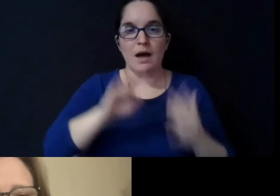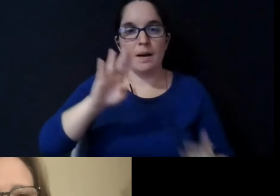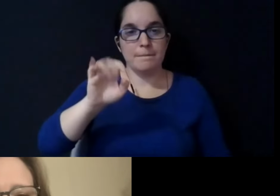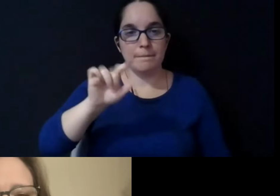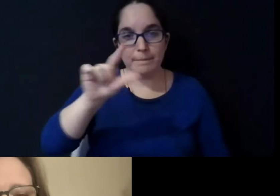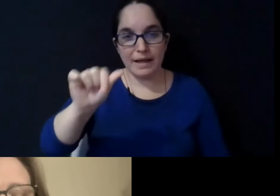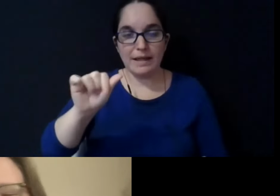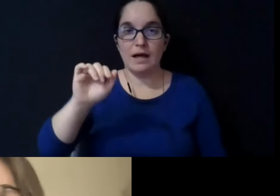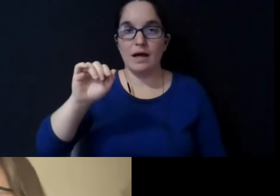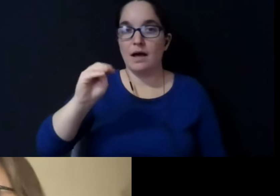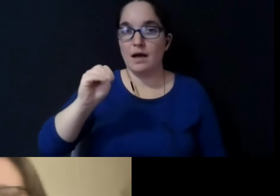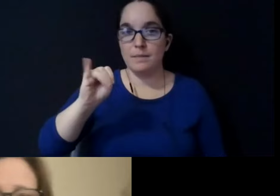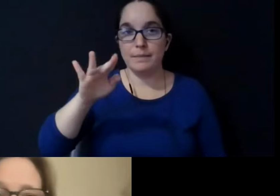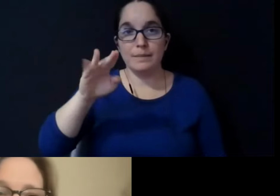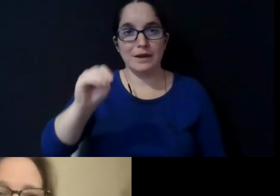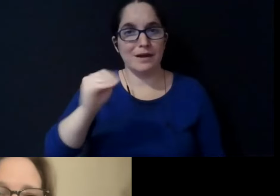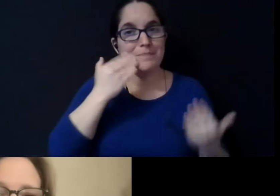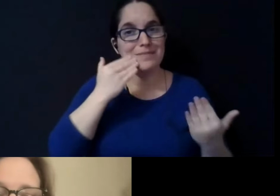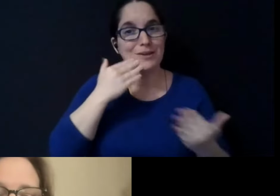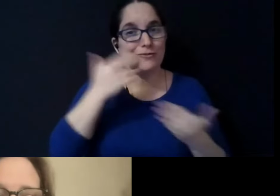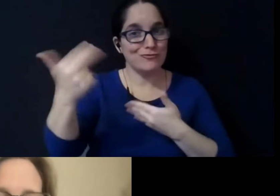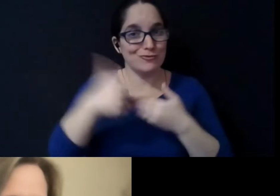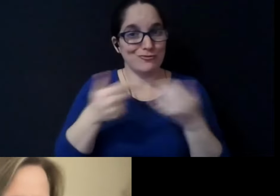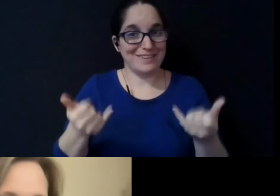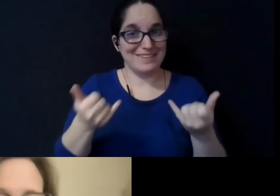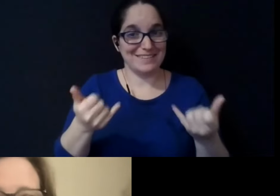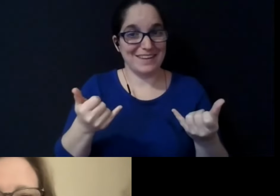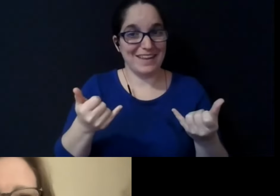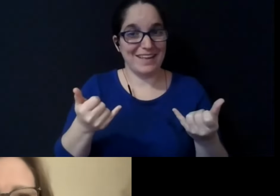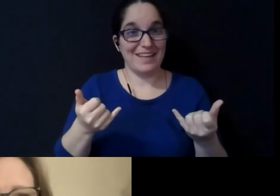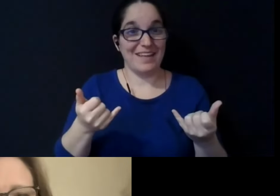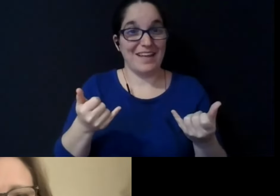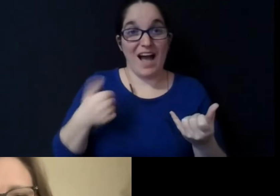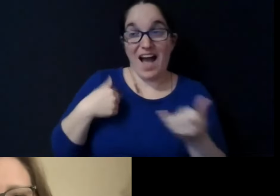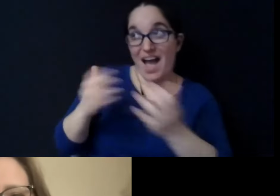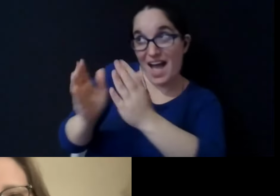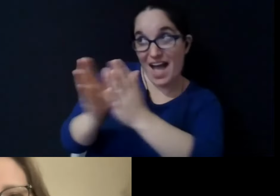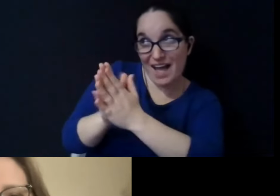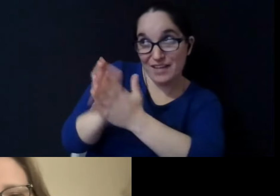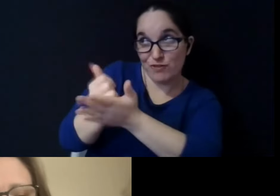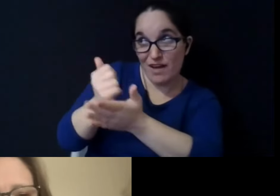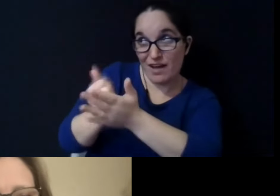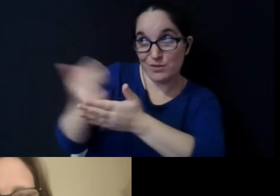City seminar. Thank you guys so much, they answered the call and came out and it makes me feel cared